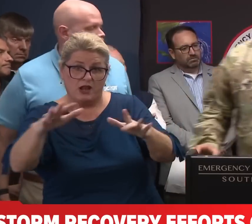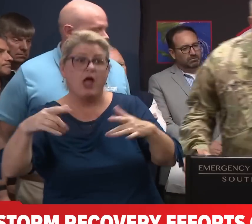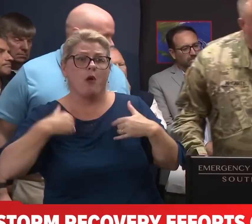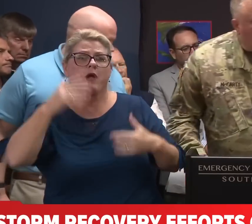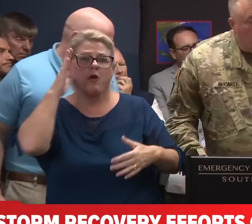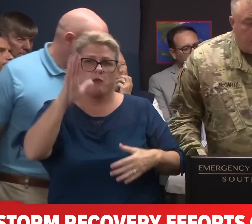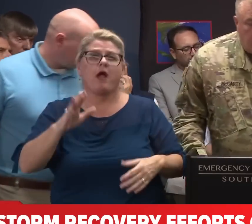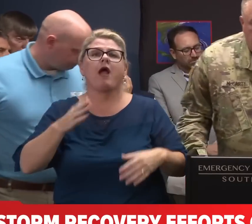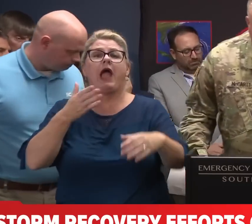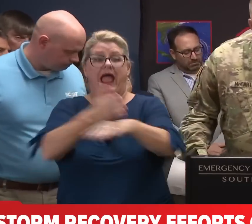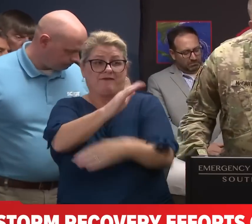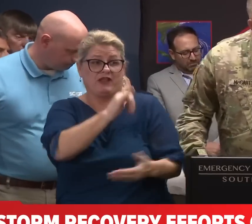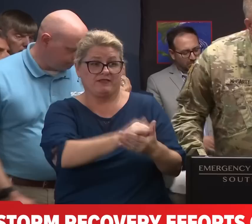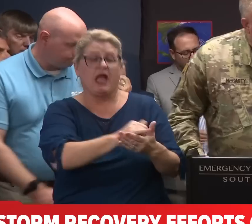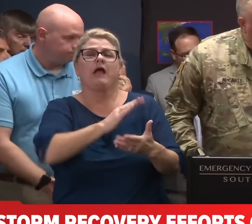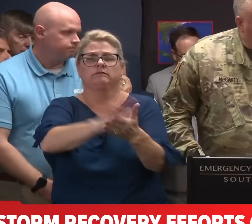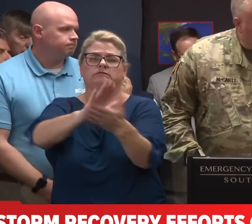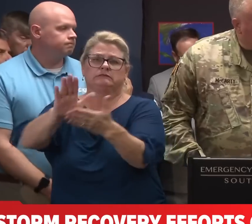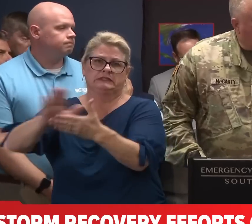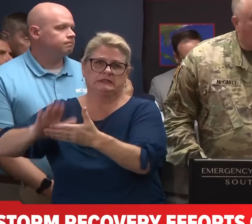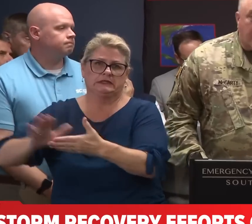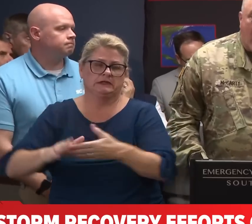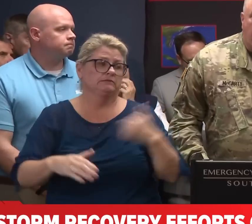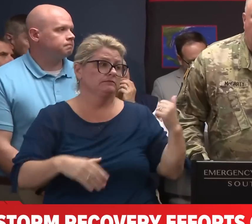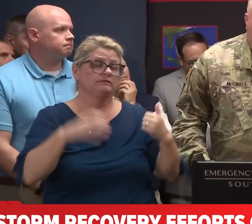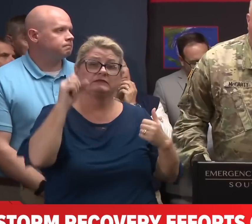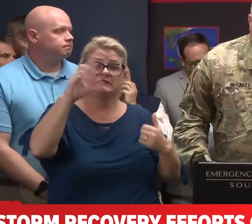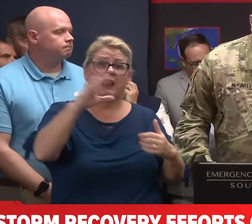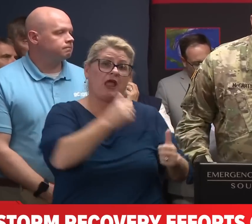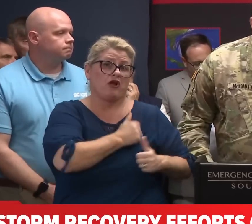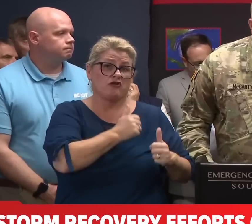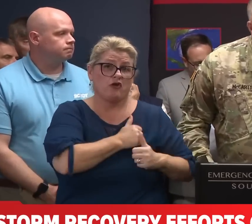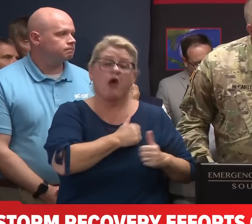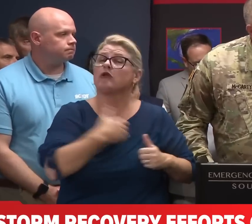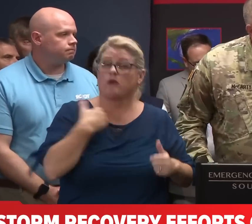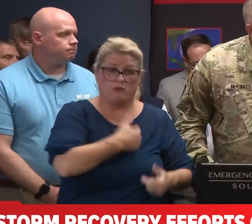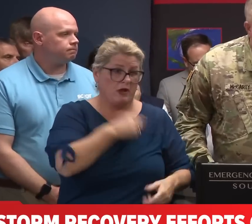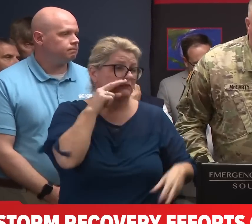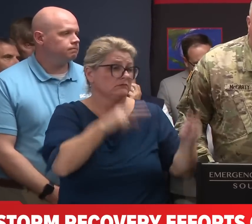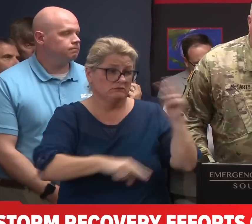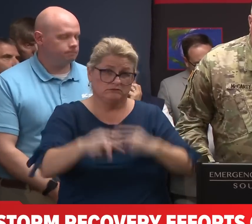Uh Yes. Uh, uh South Carolina Guards also began to monitor the storm early on after the governor,